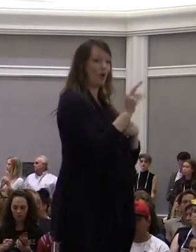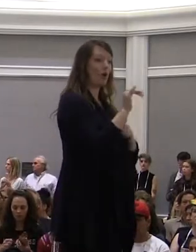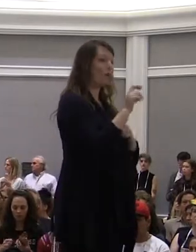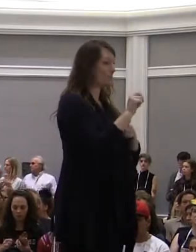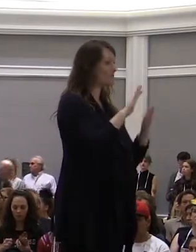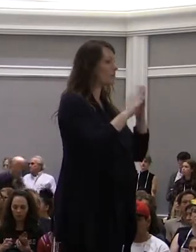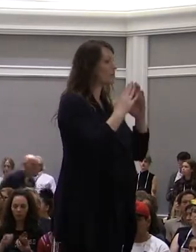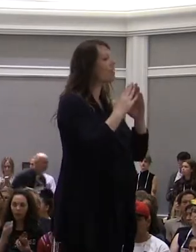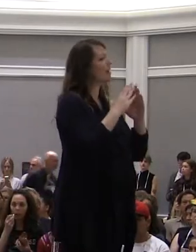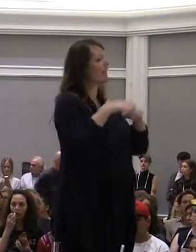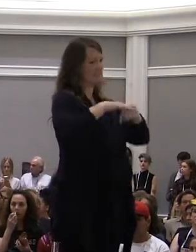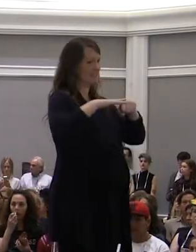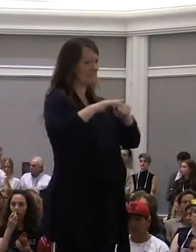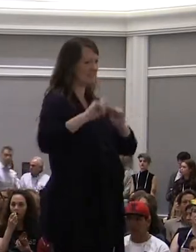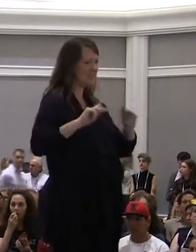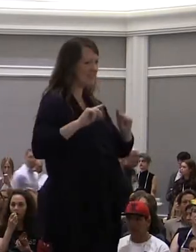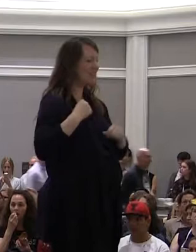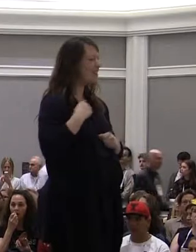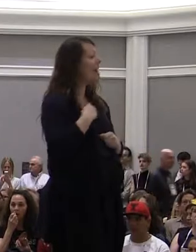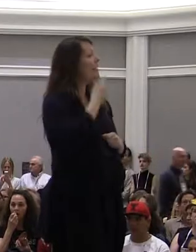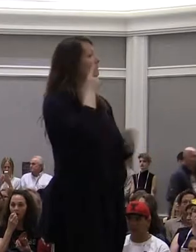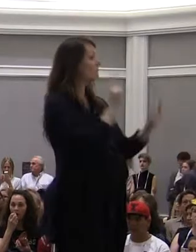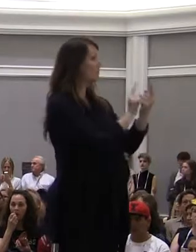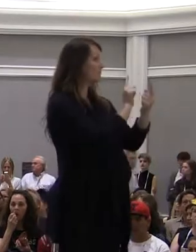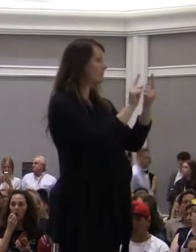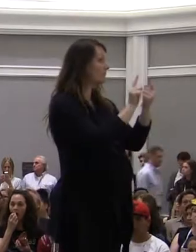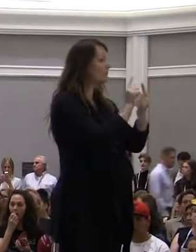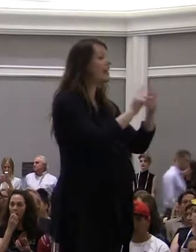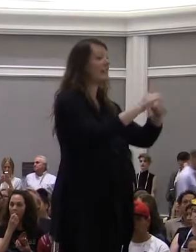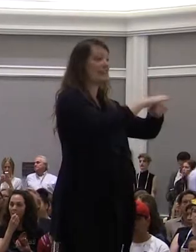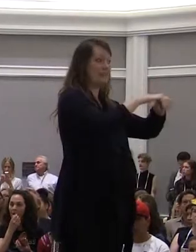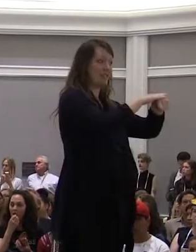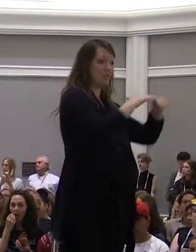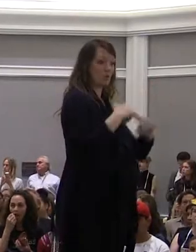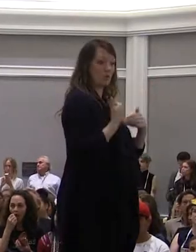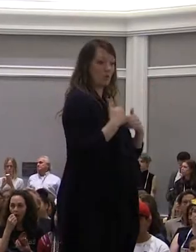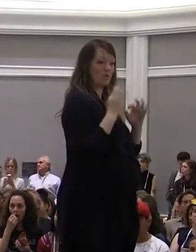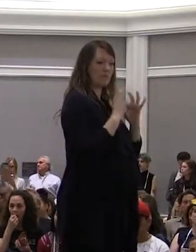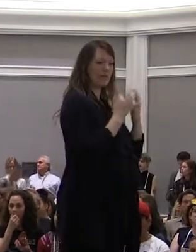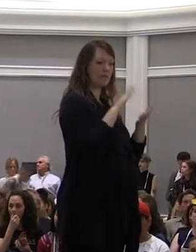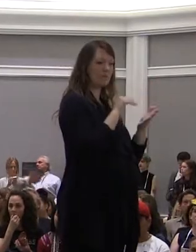people that I've met at the Native American and Family Center, right here in Portland, Oregon.